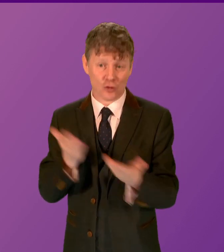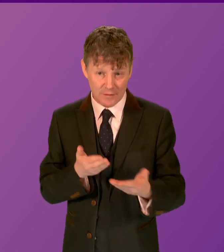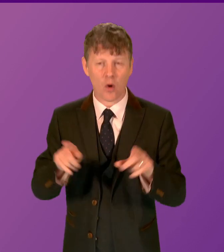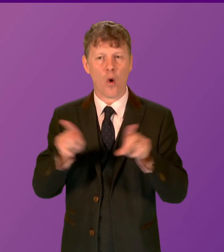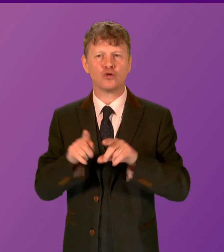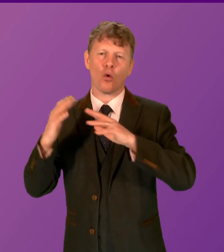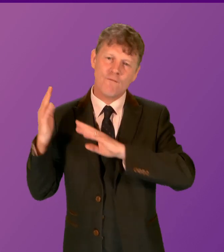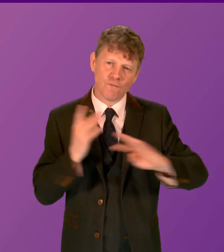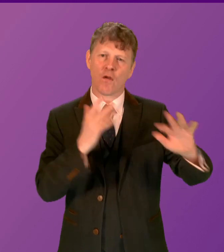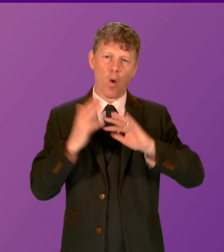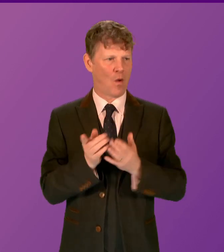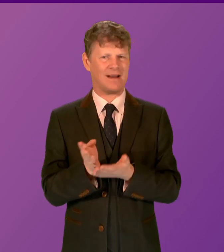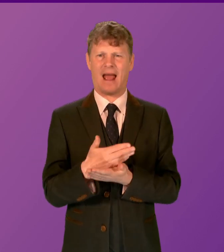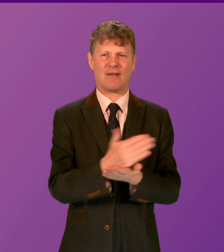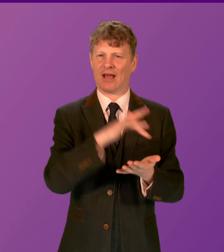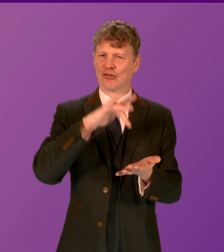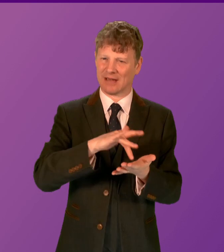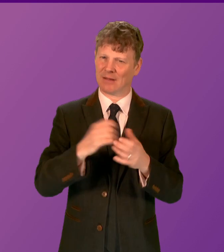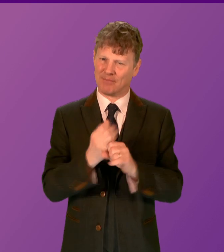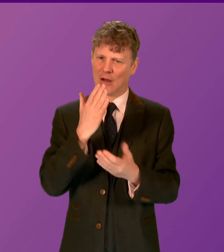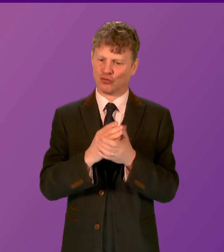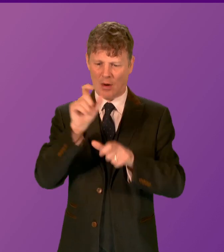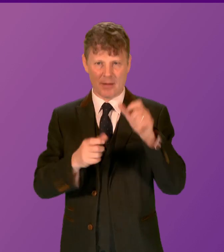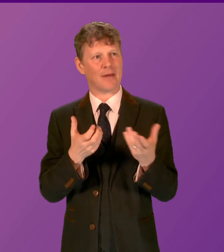Those actions support patients, to ensure that they receive the right care in the right